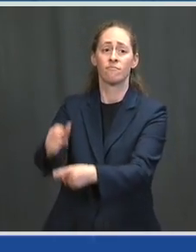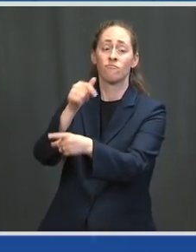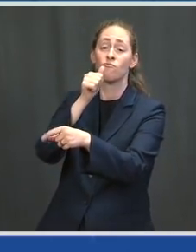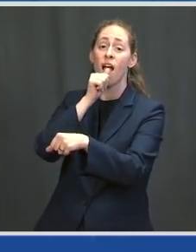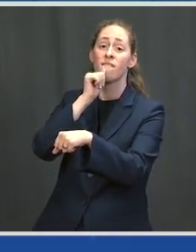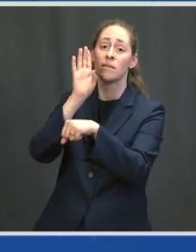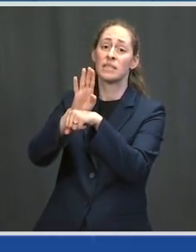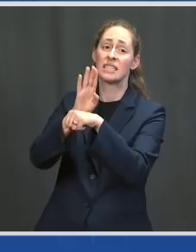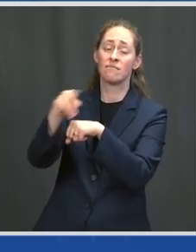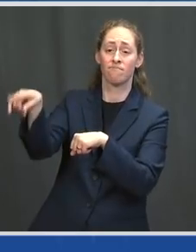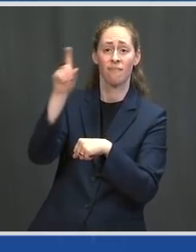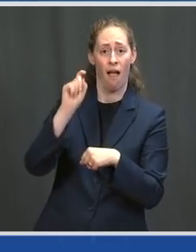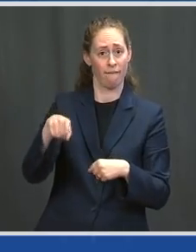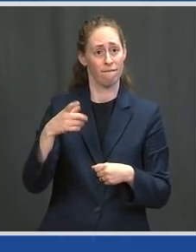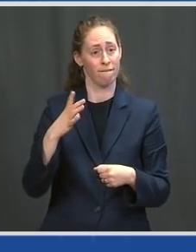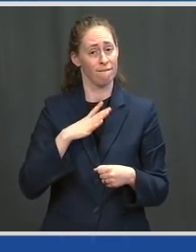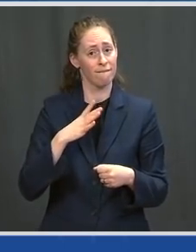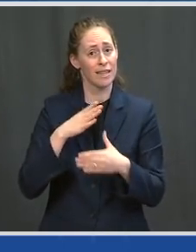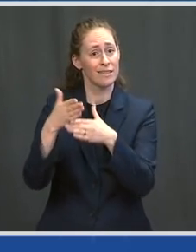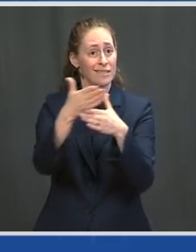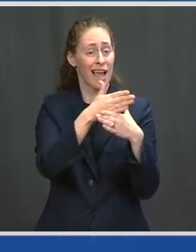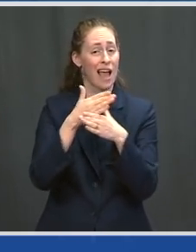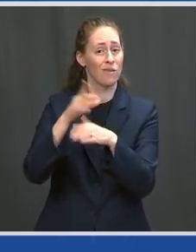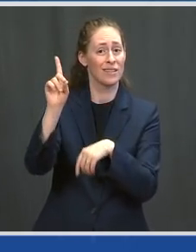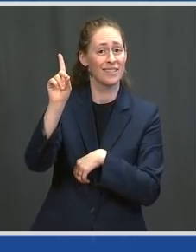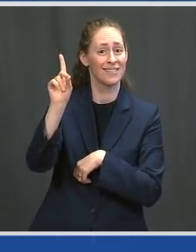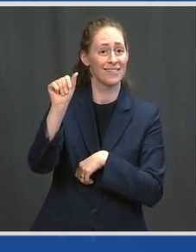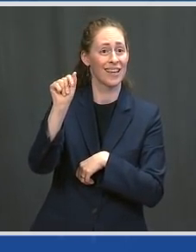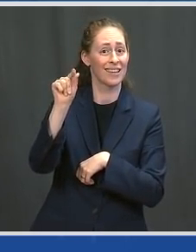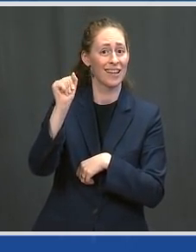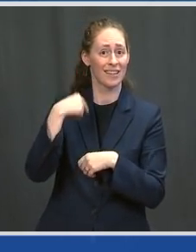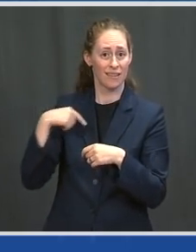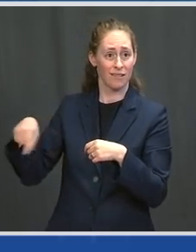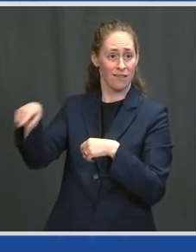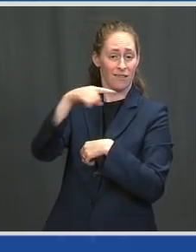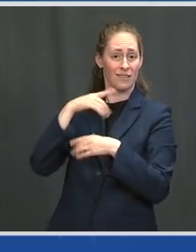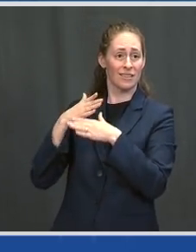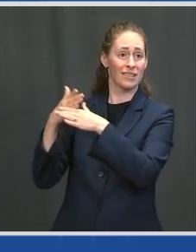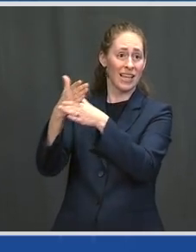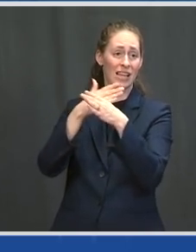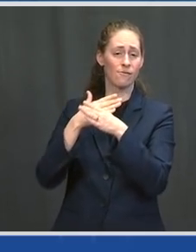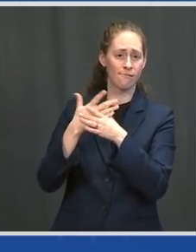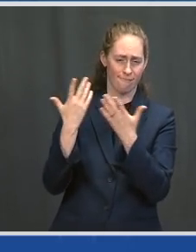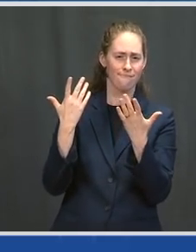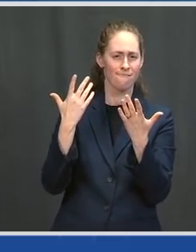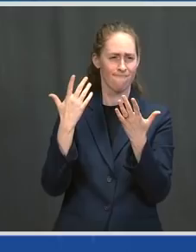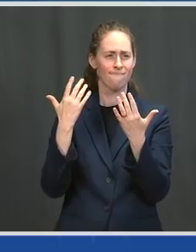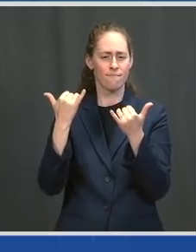how they're protecting themselves. I think that's part of the long-term answer not just in terms of energy, but across the board.